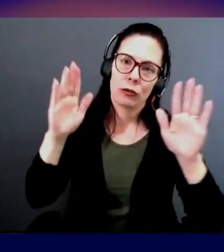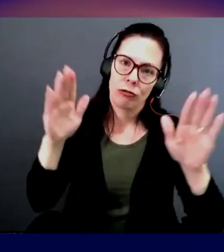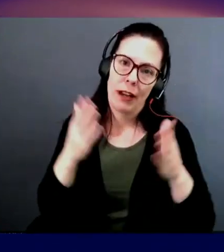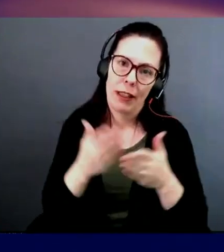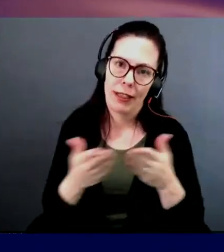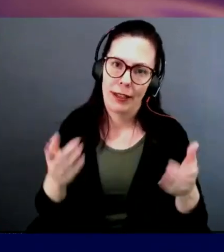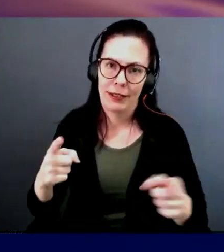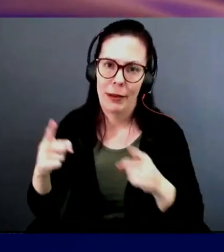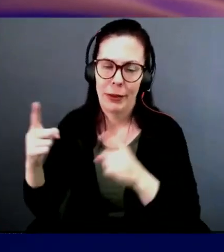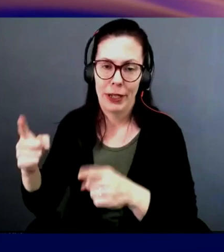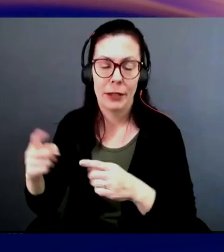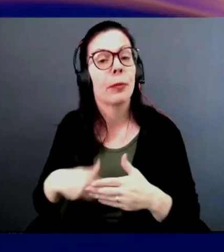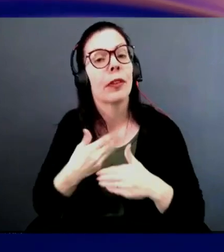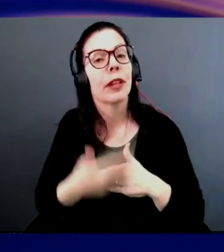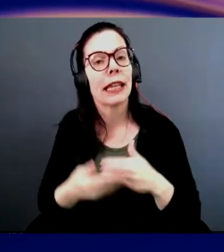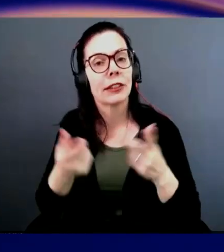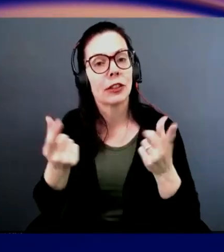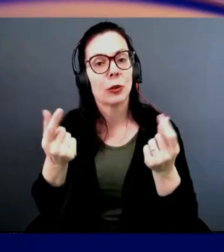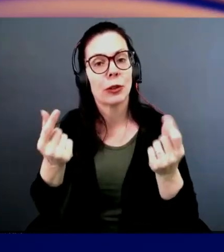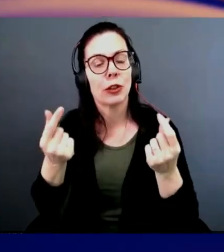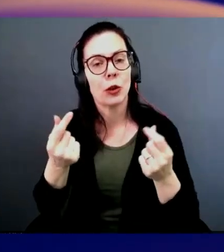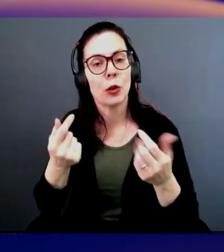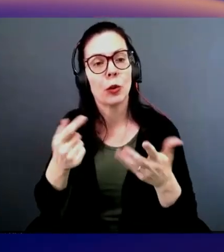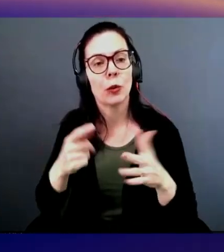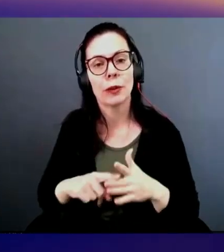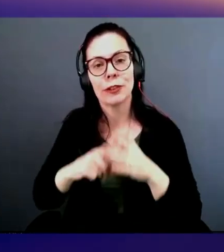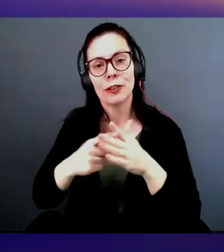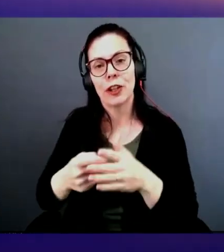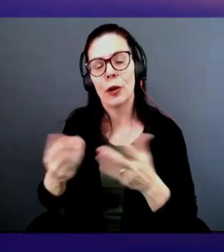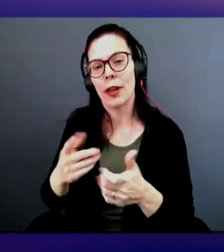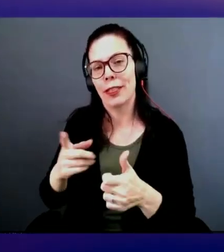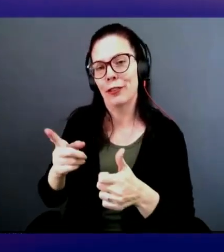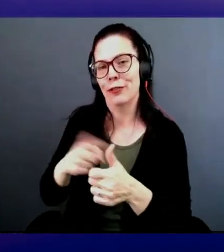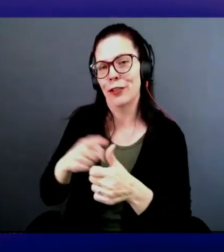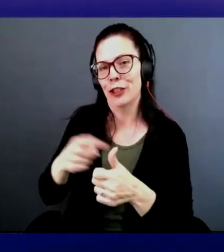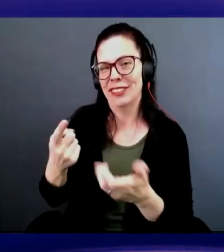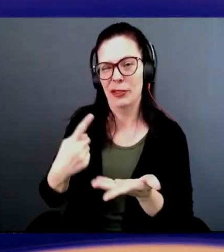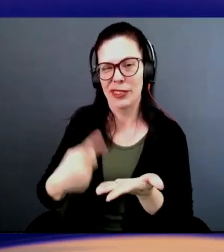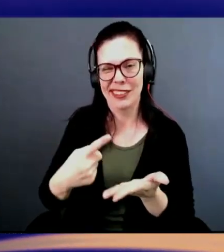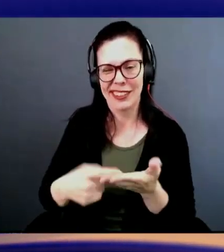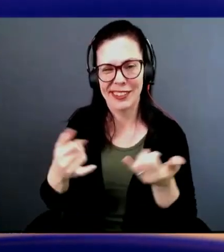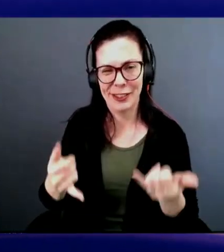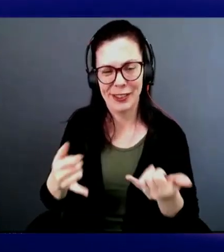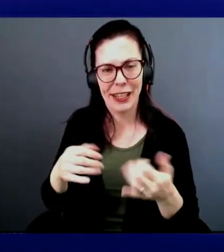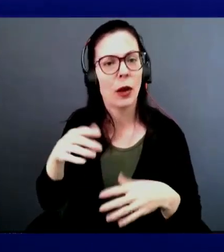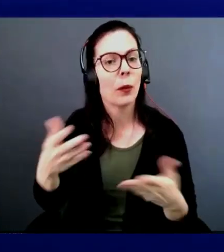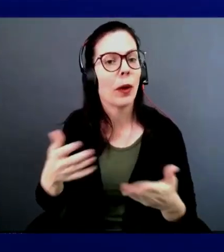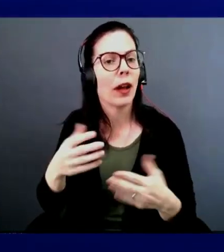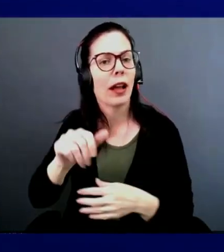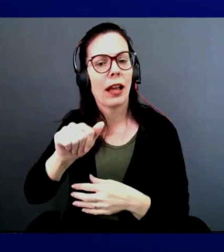Next what we're actually going to be jumping into is the first thing that we had touched on which is going to be Amazon Aurora serverless.